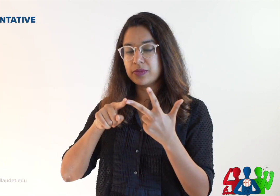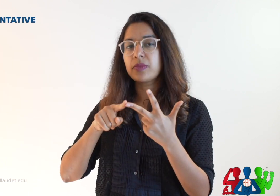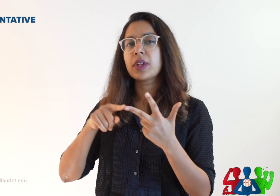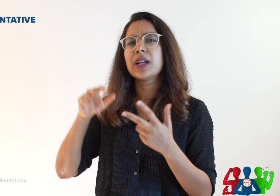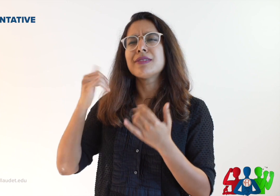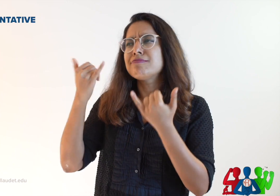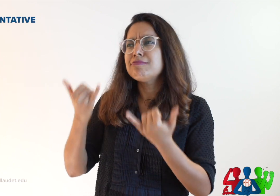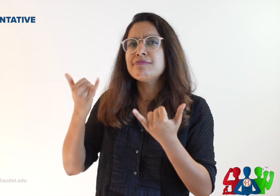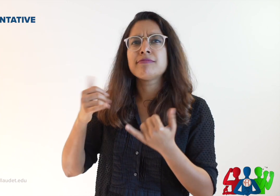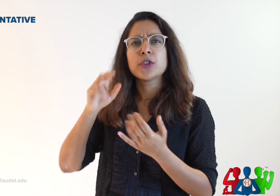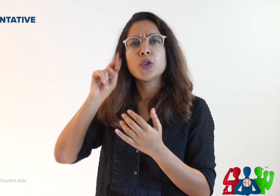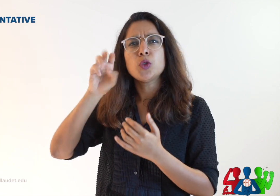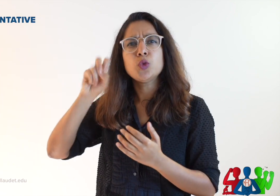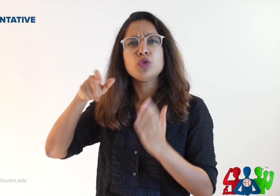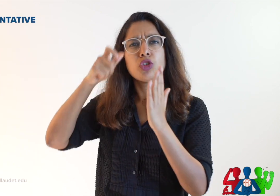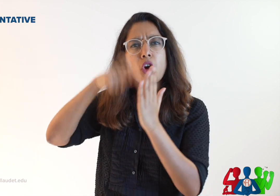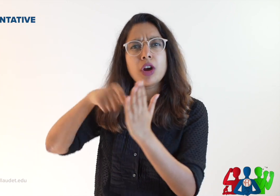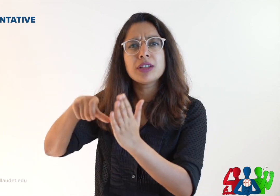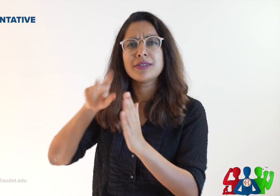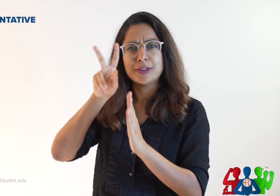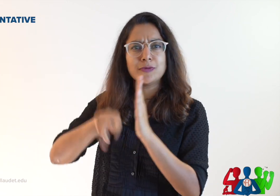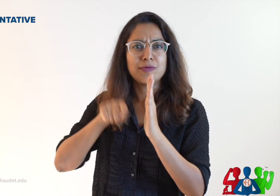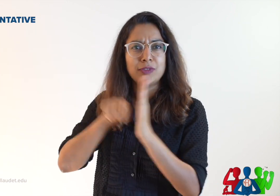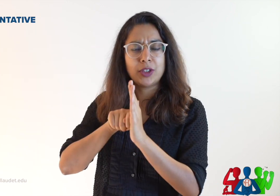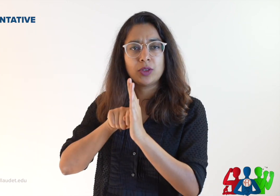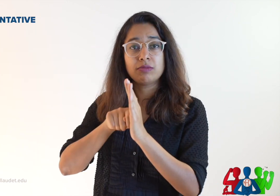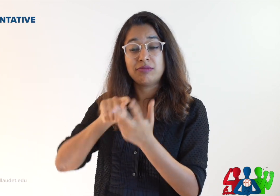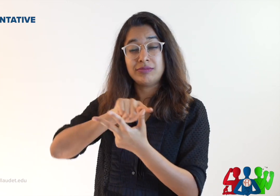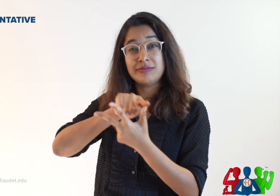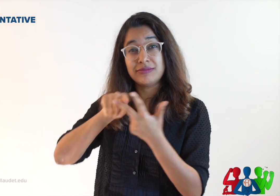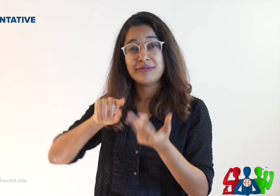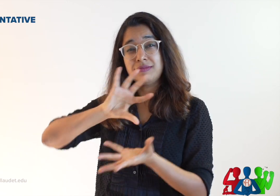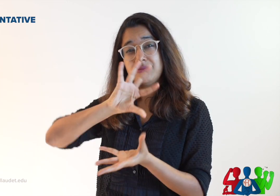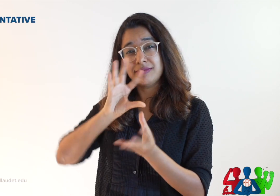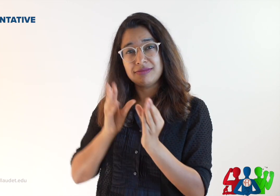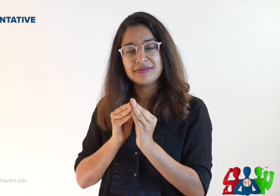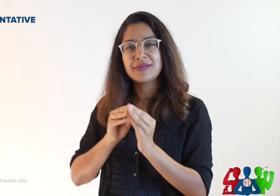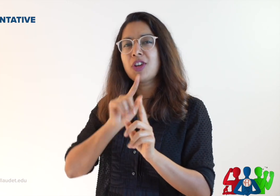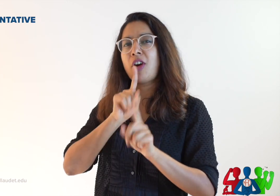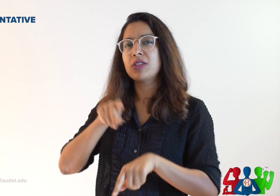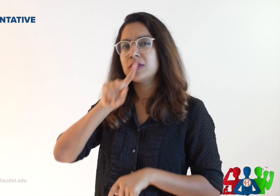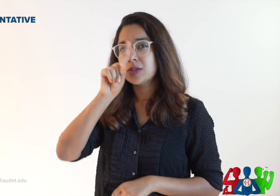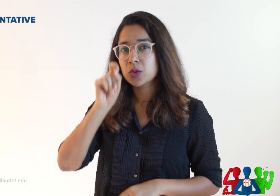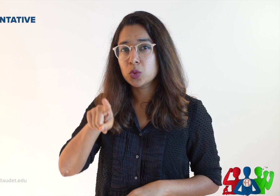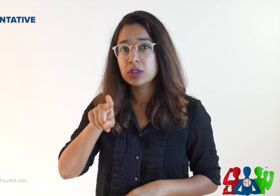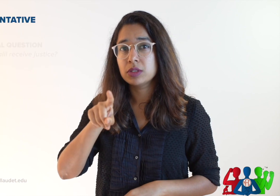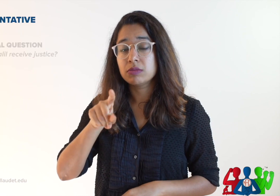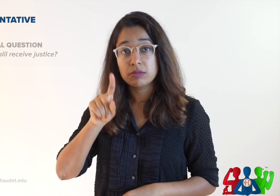of time, and from news articles or videos that they have read or watched.